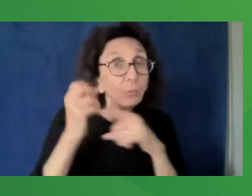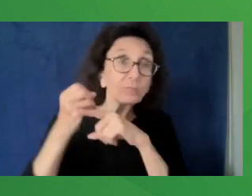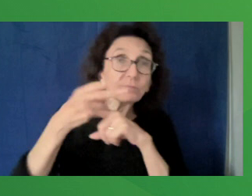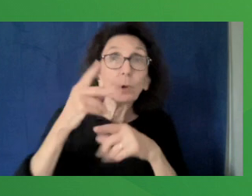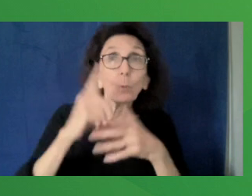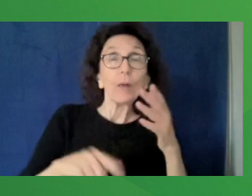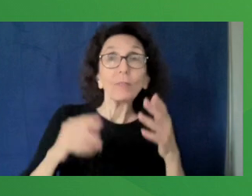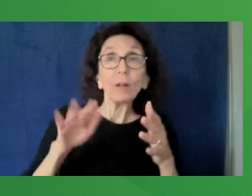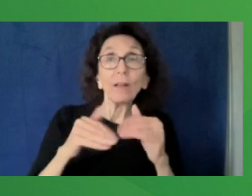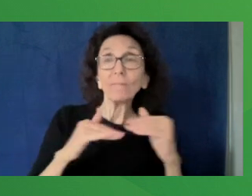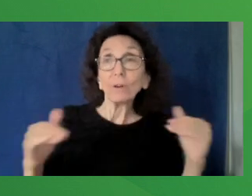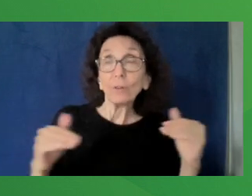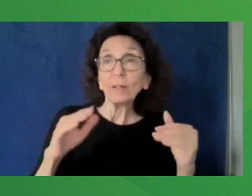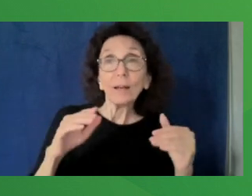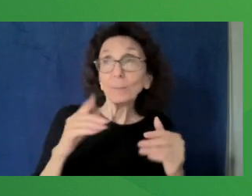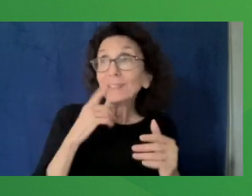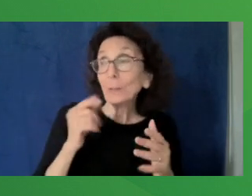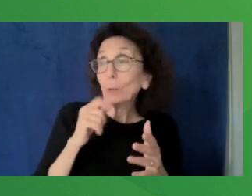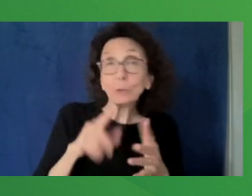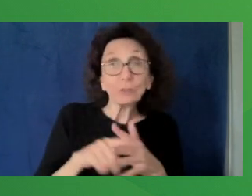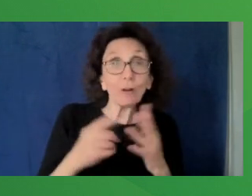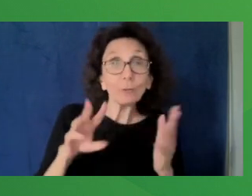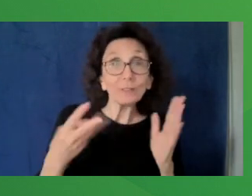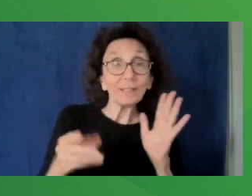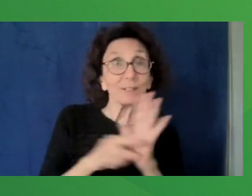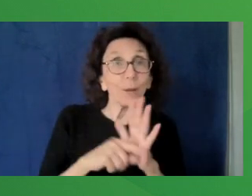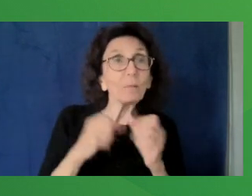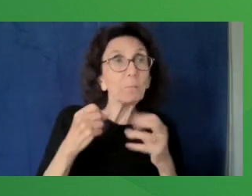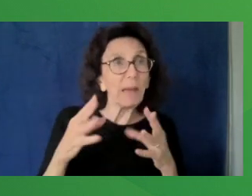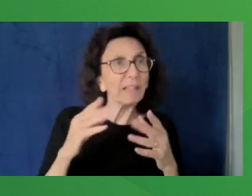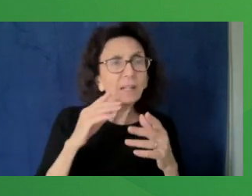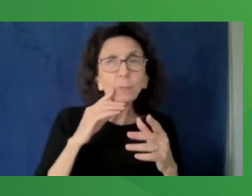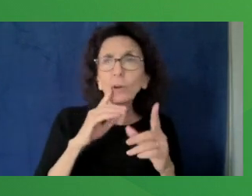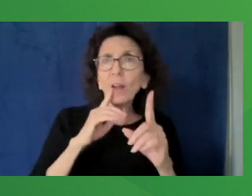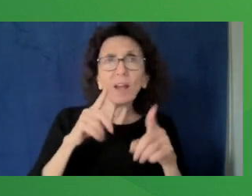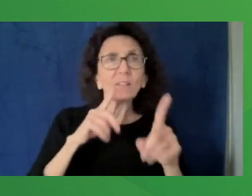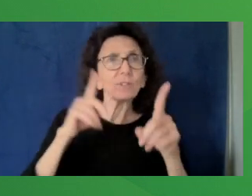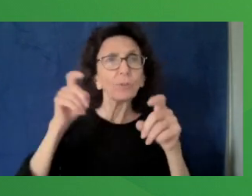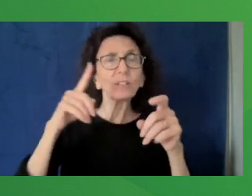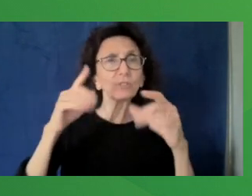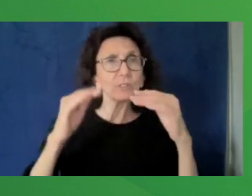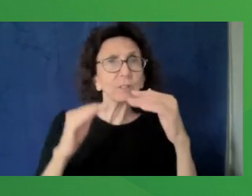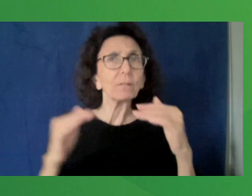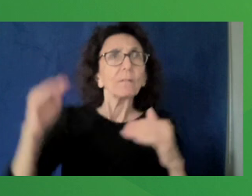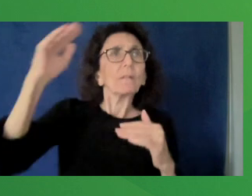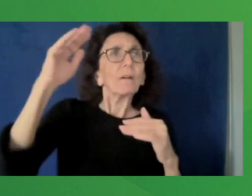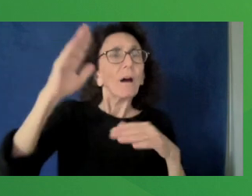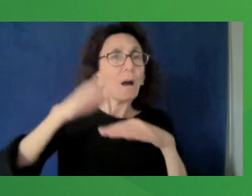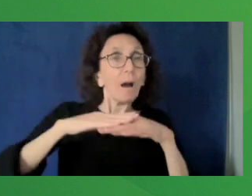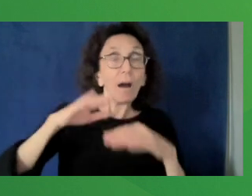sixth graders, a lot of them were able to answer questions and think about questions on an eighth